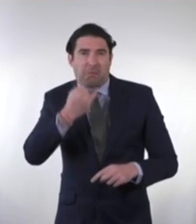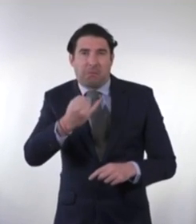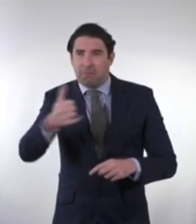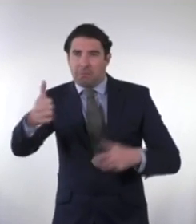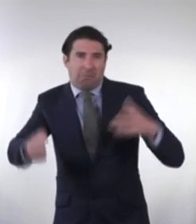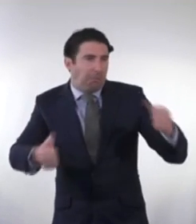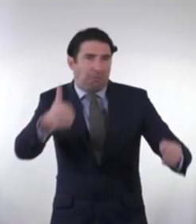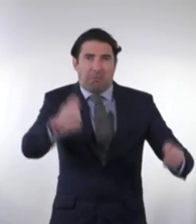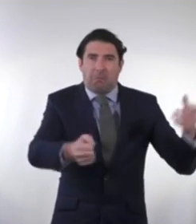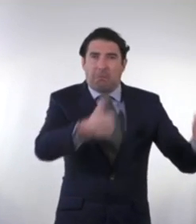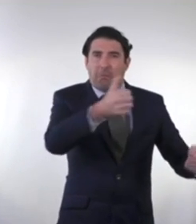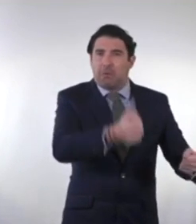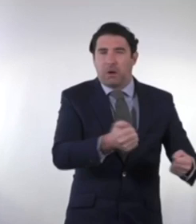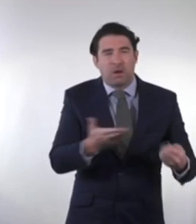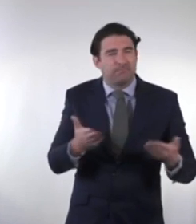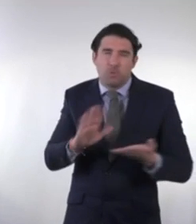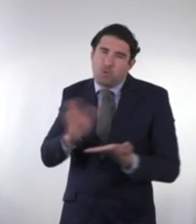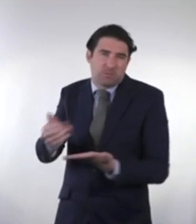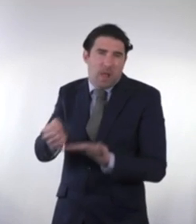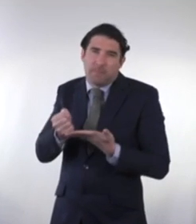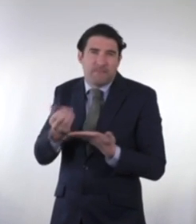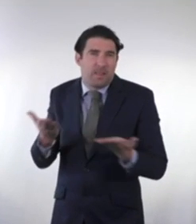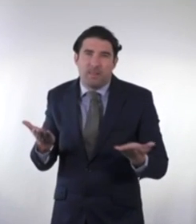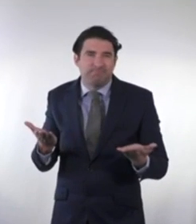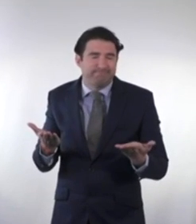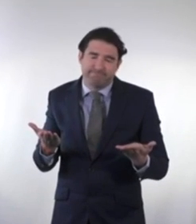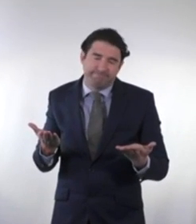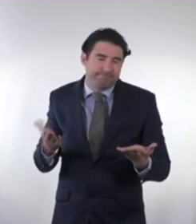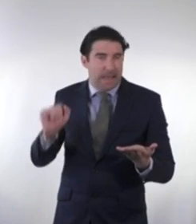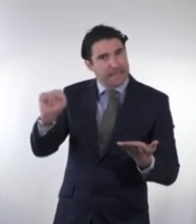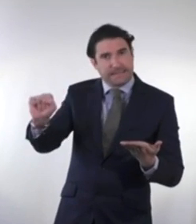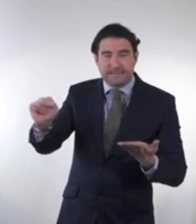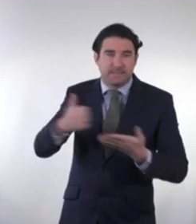future and put Redcar and Cleveland at the heart of developing that vital new energy source. Does